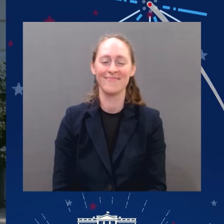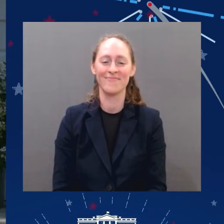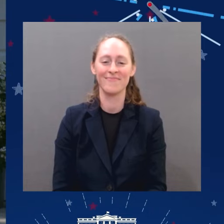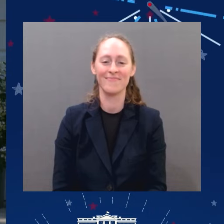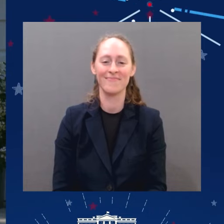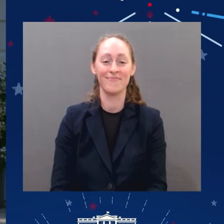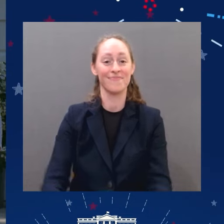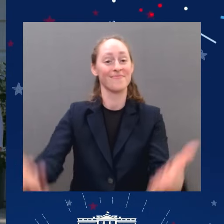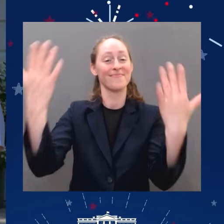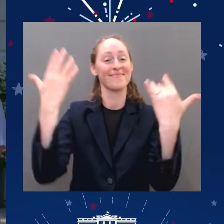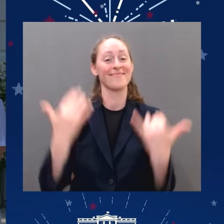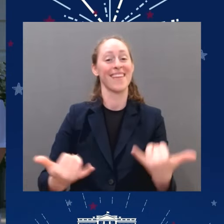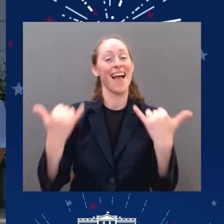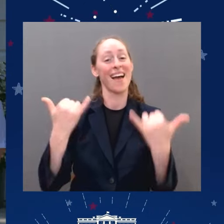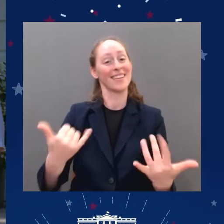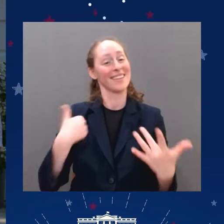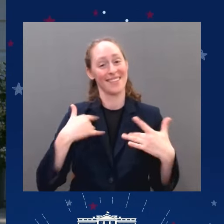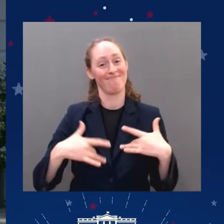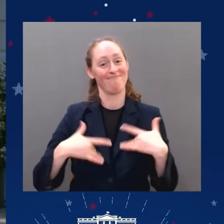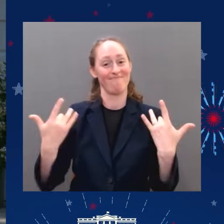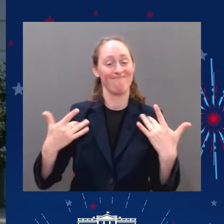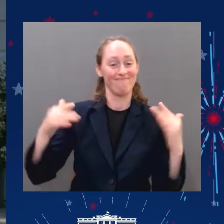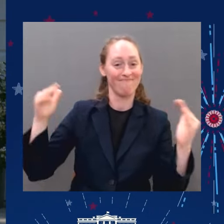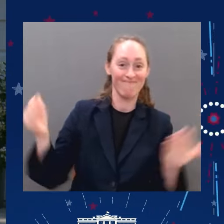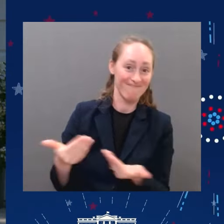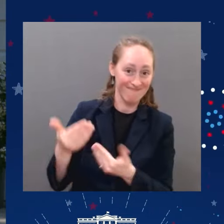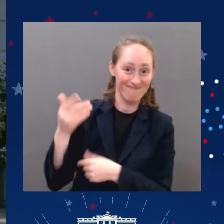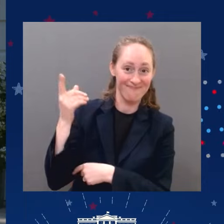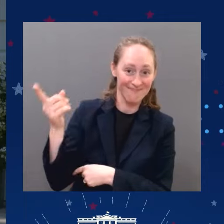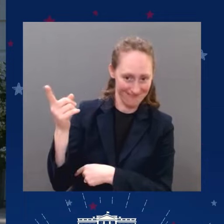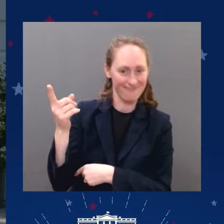your commander in chief, my husband, Joe Biden.